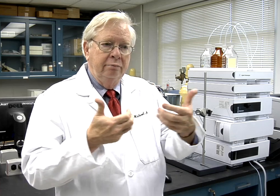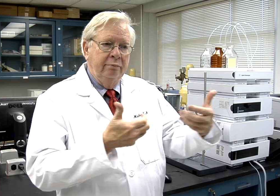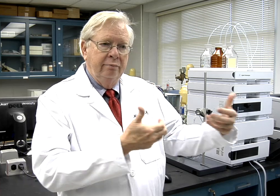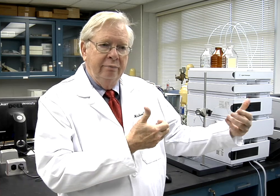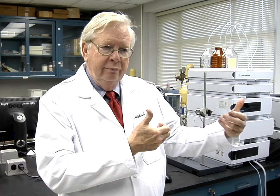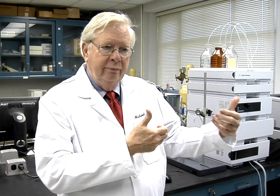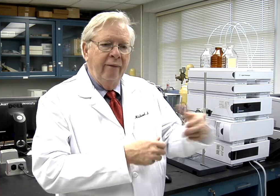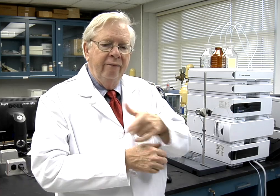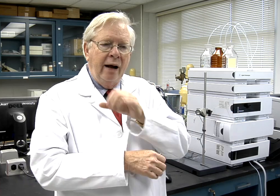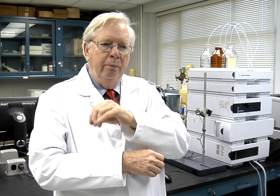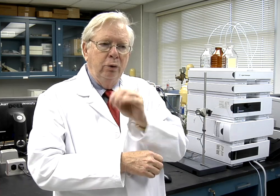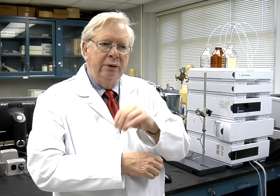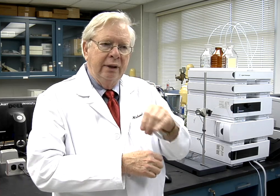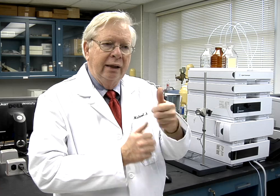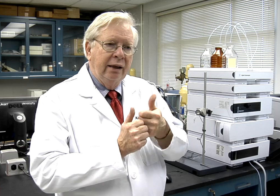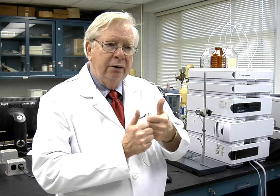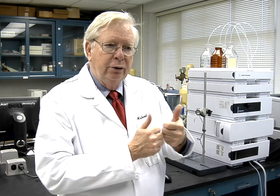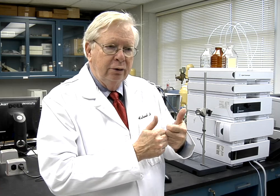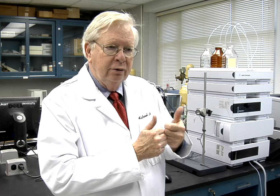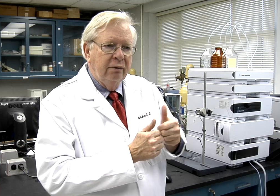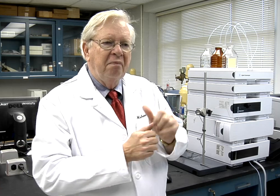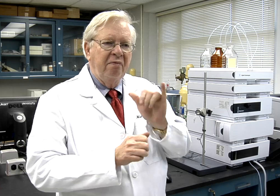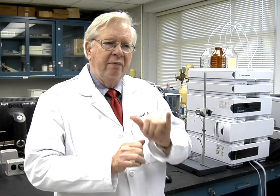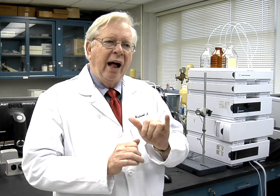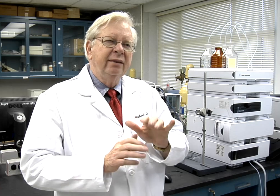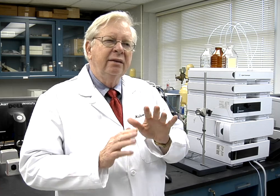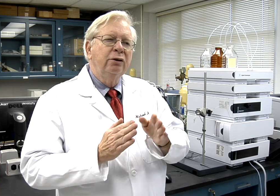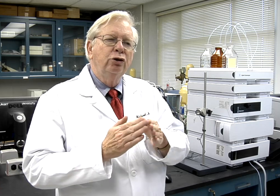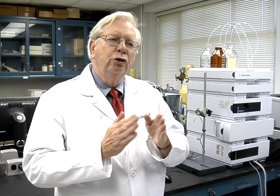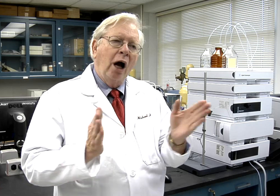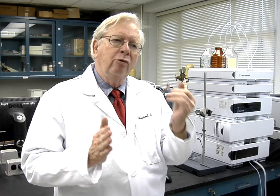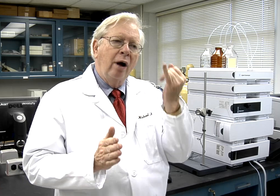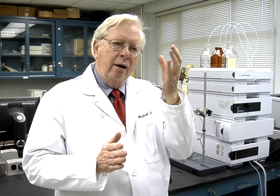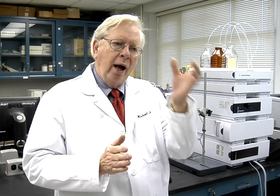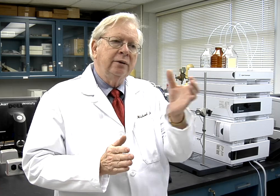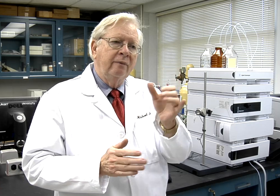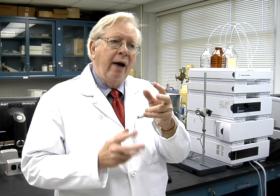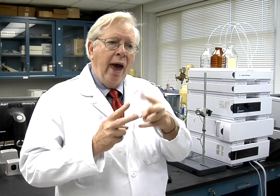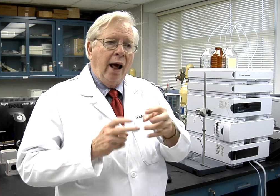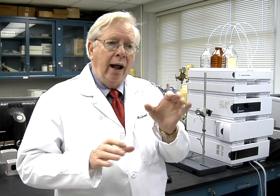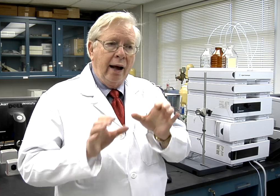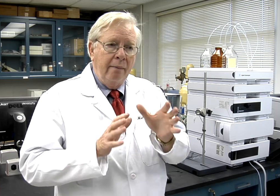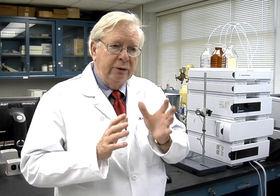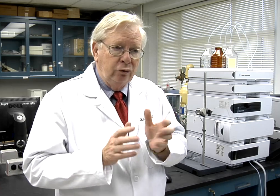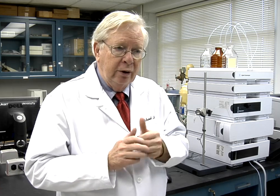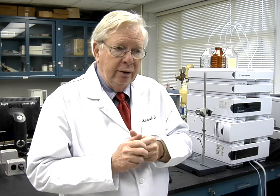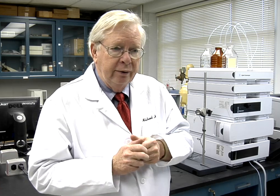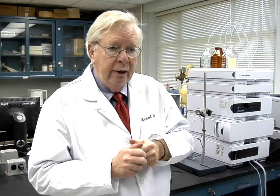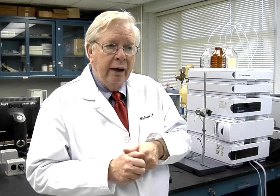These components are separated and the percentage of each component is identified.